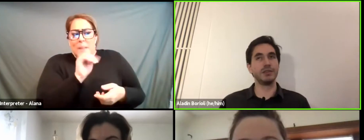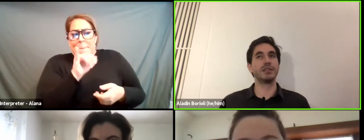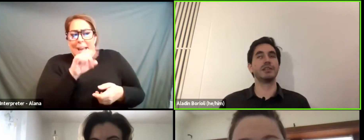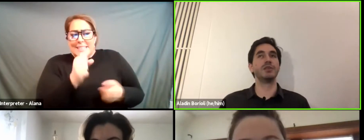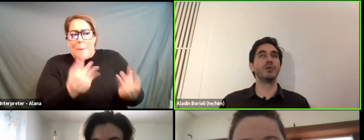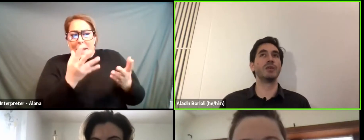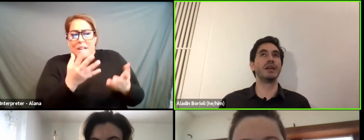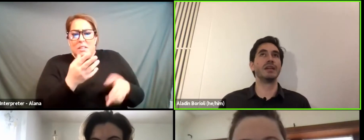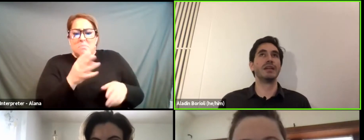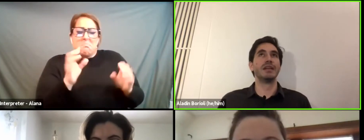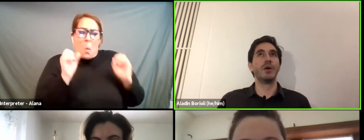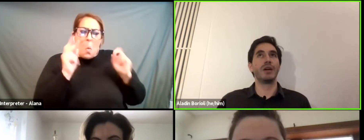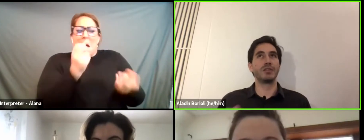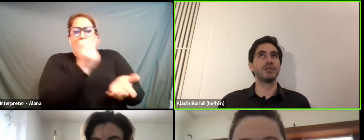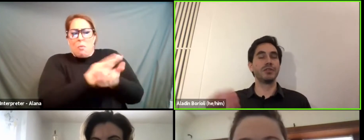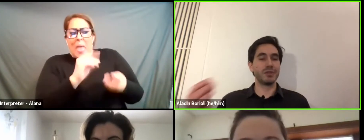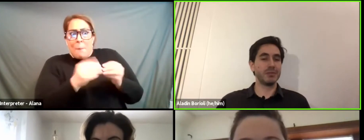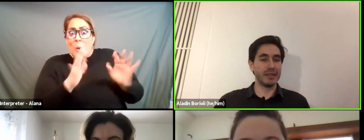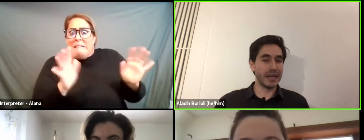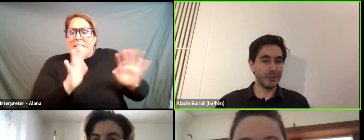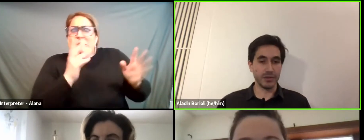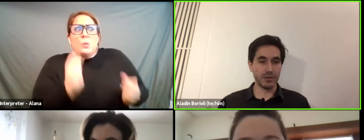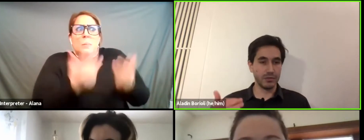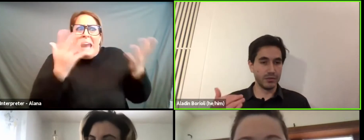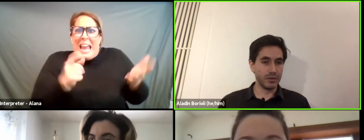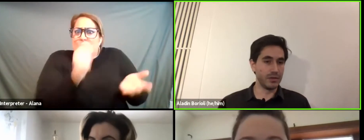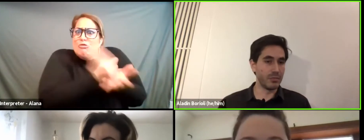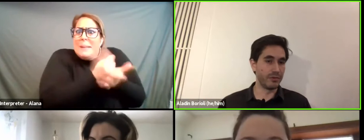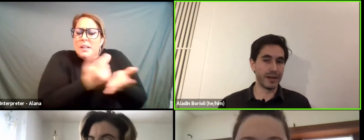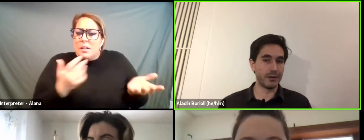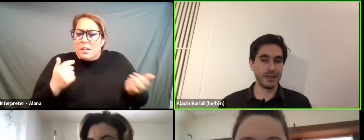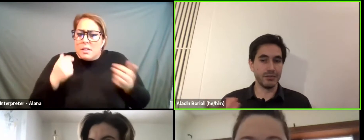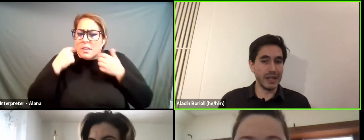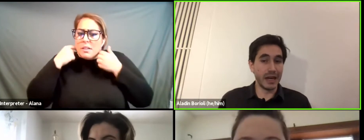can know that oh I should do the treatment there because the number of Varroa Mites is really high.